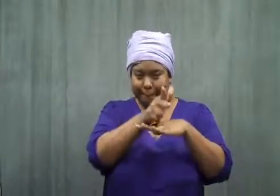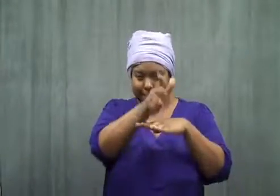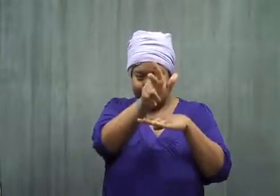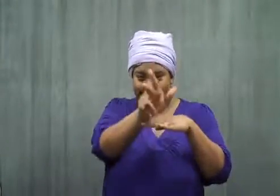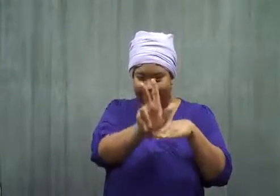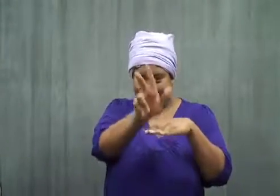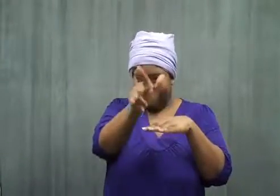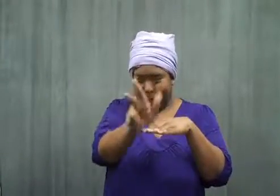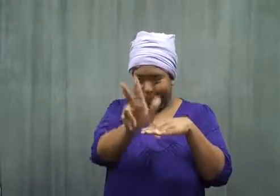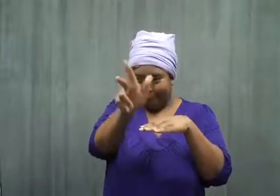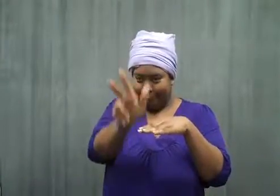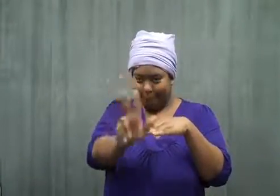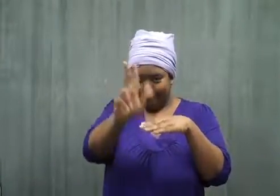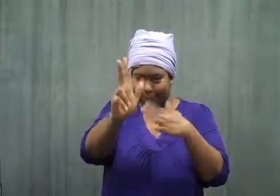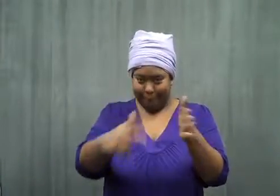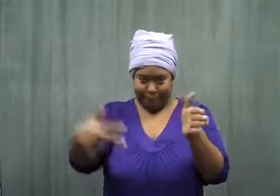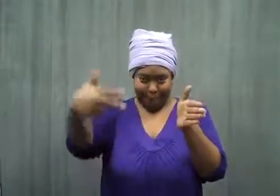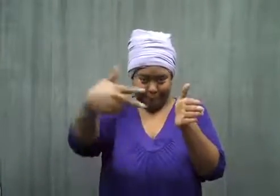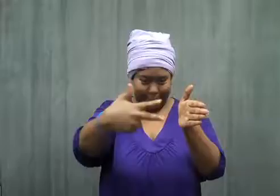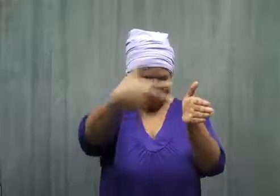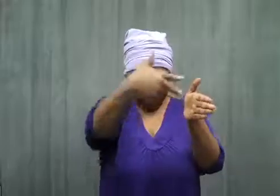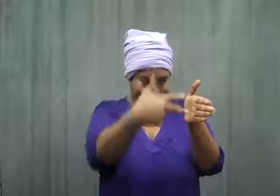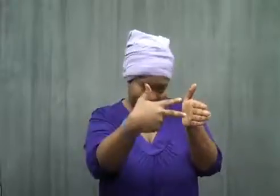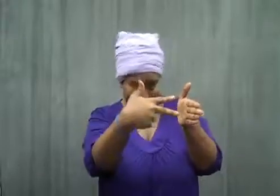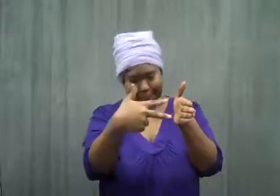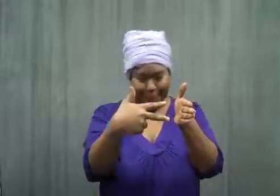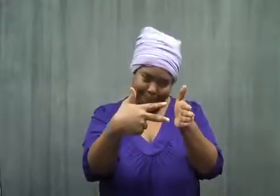We pulled up to the building.